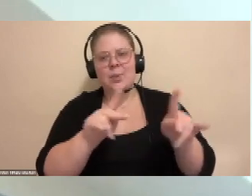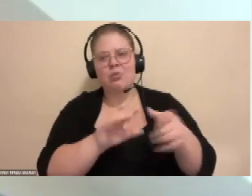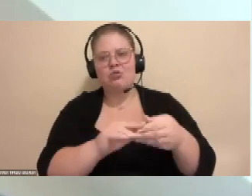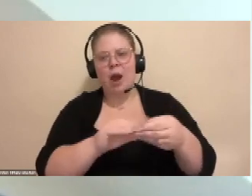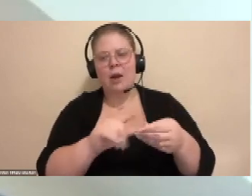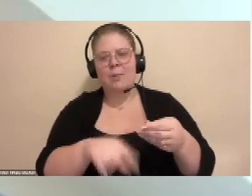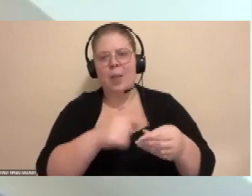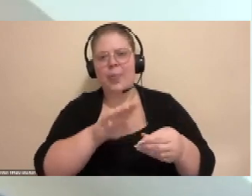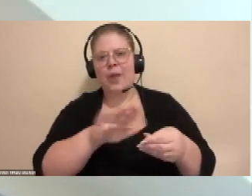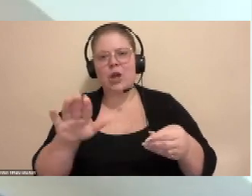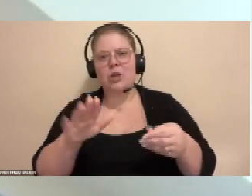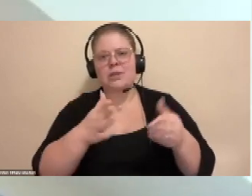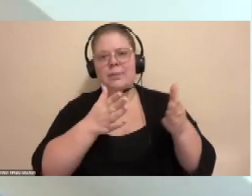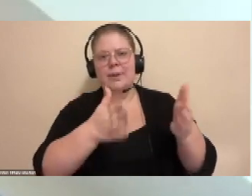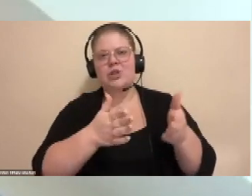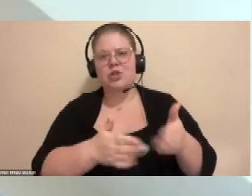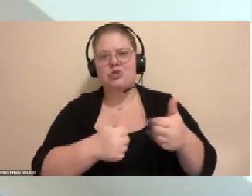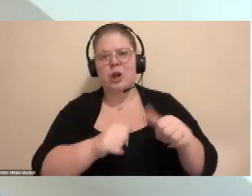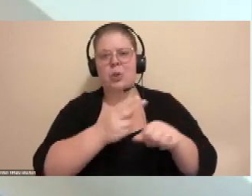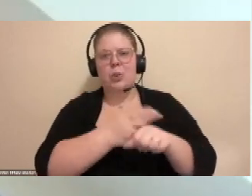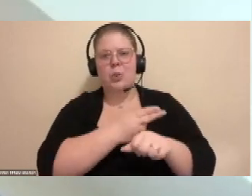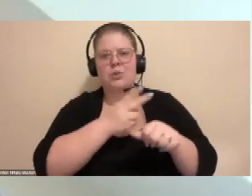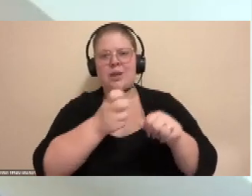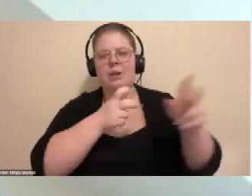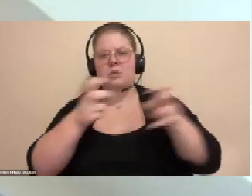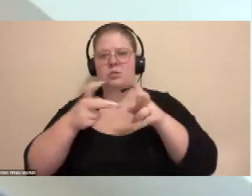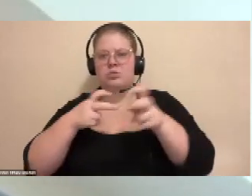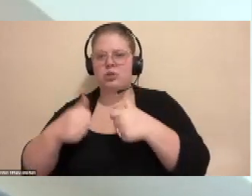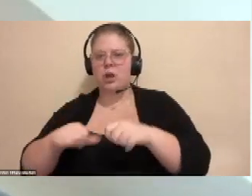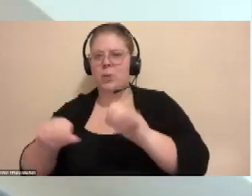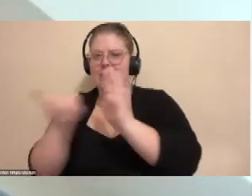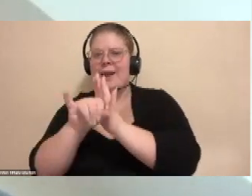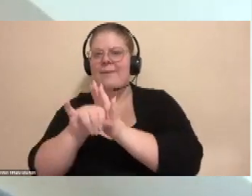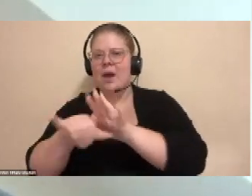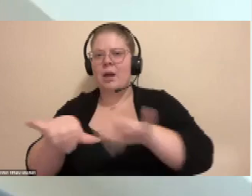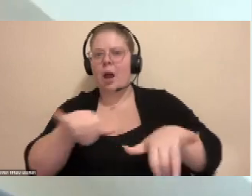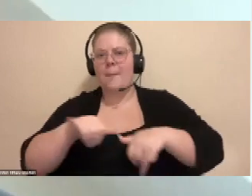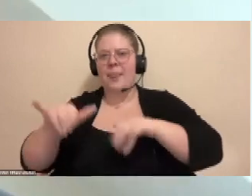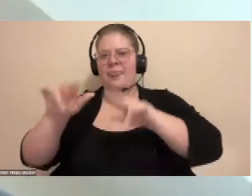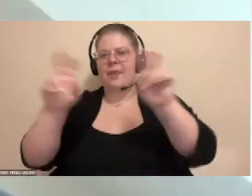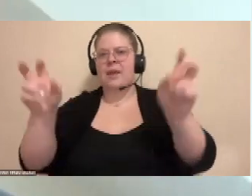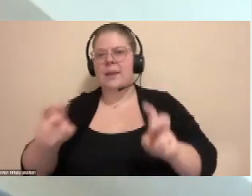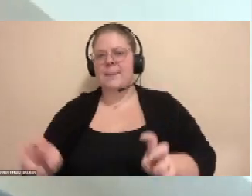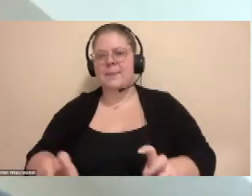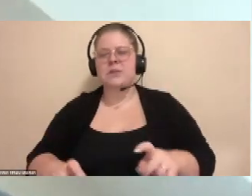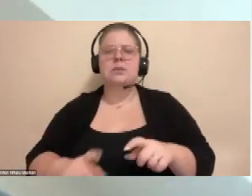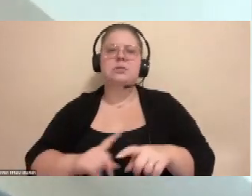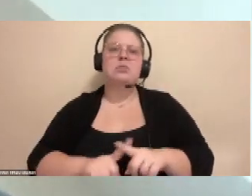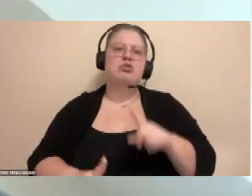try and quickly identify common themes. But I honestly think that the big thing we need in order to get